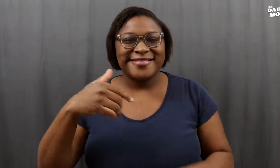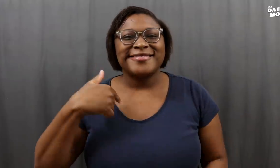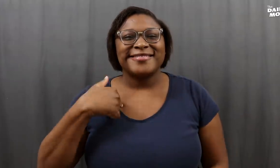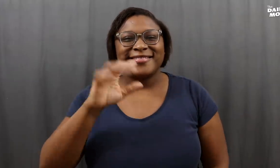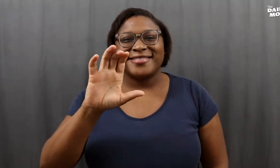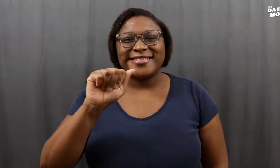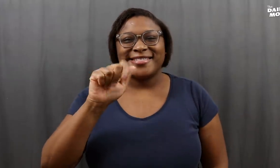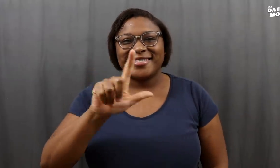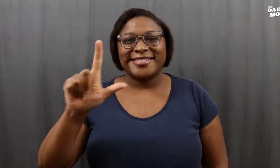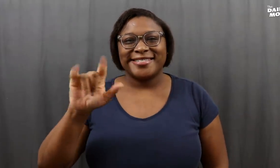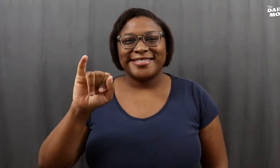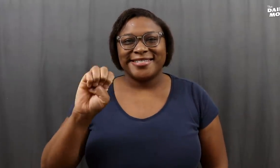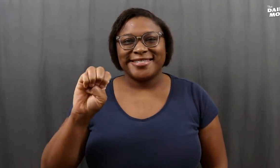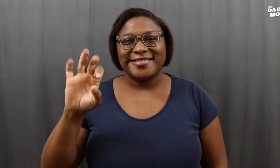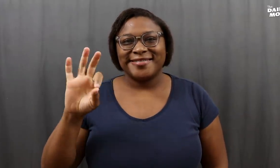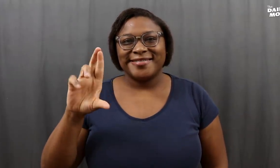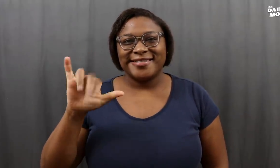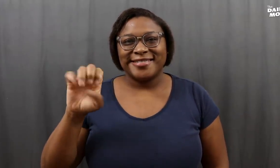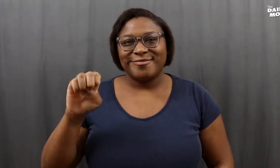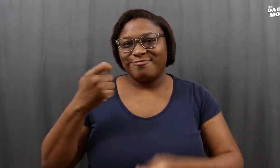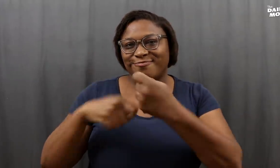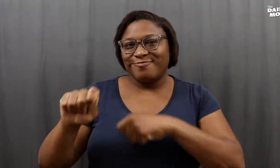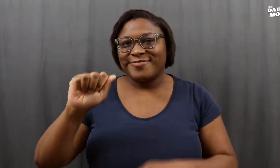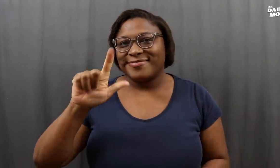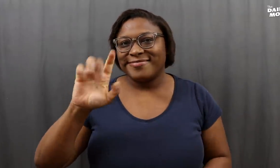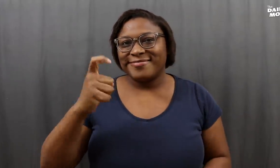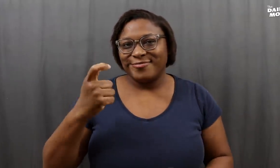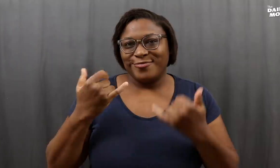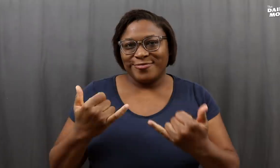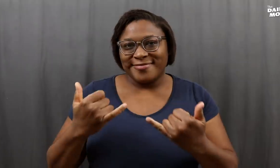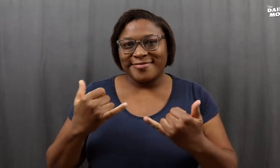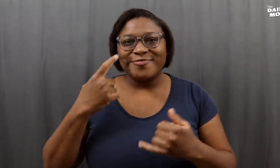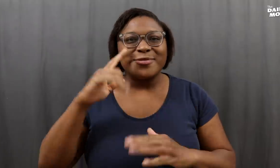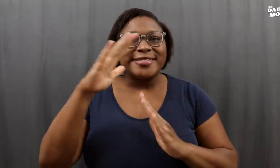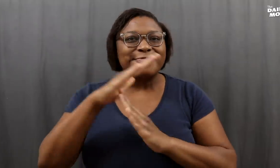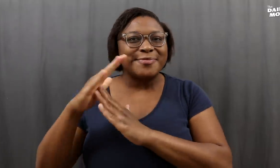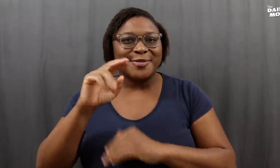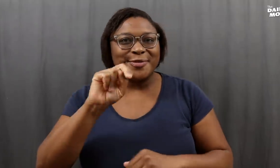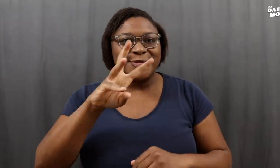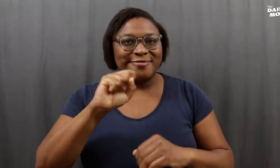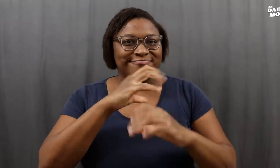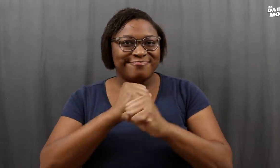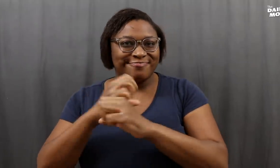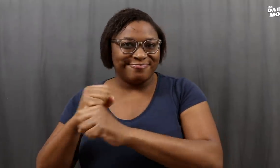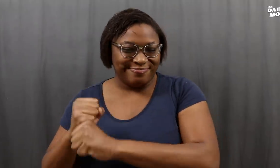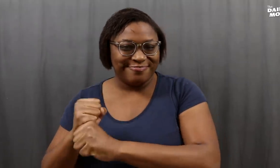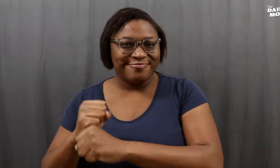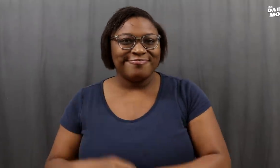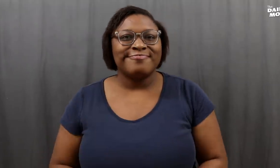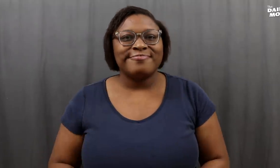I’m Callie Frye taking Alex’s place today for top news.